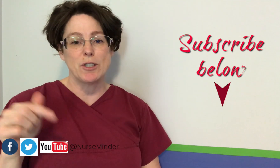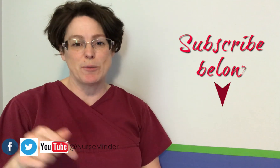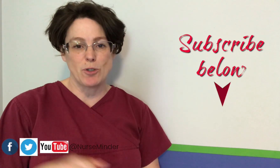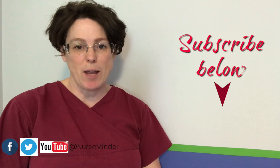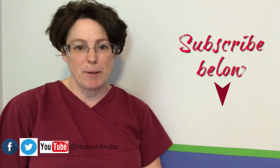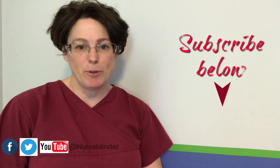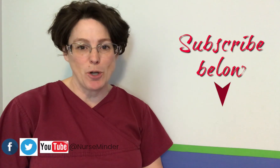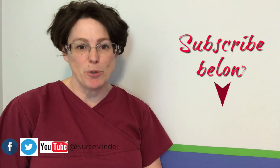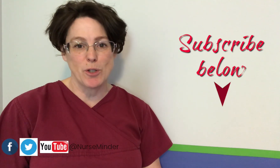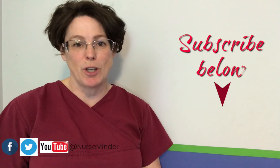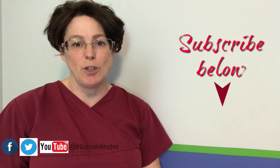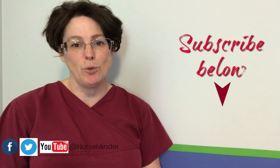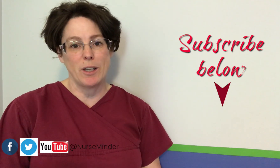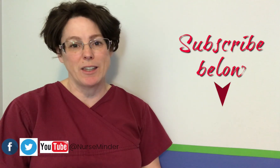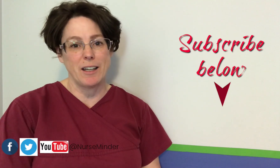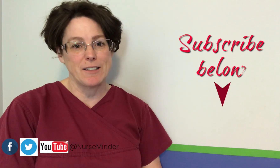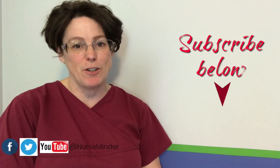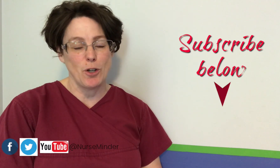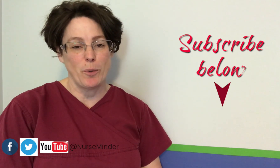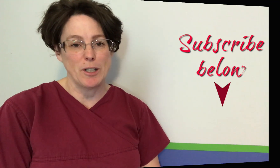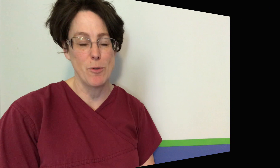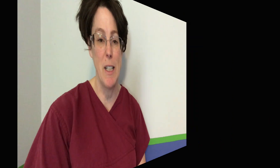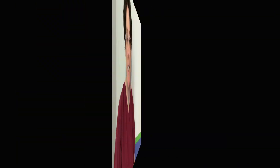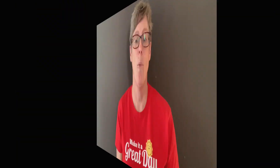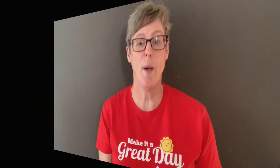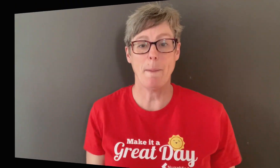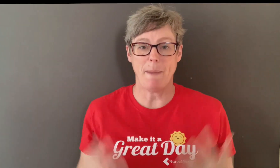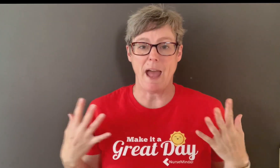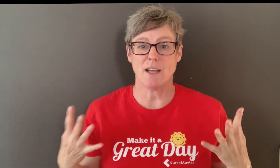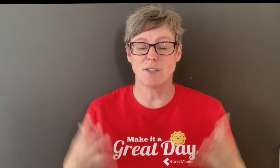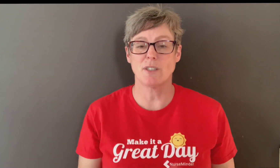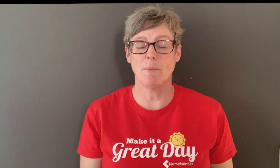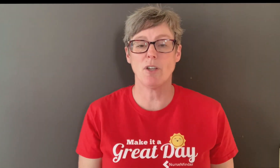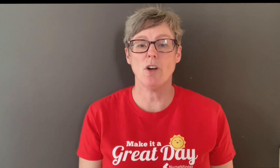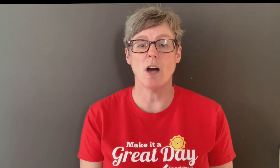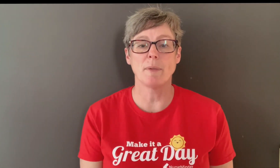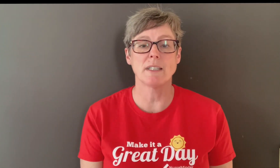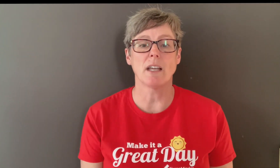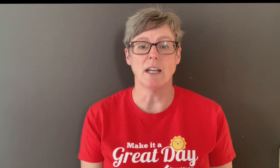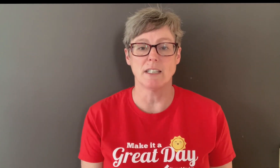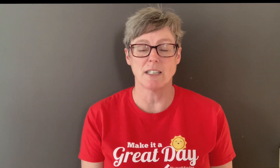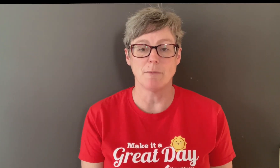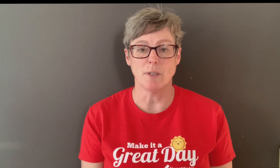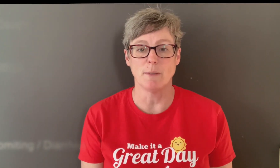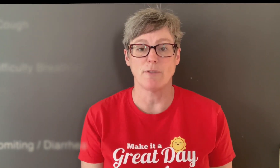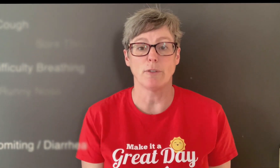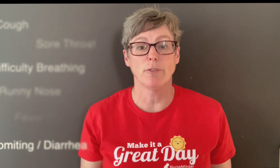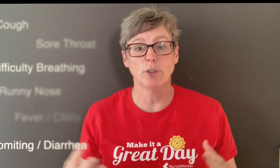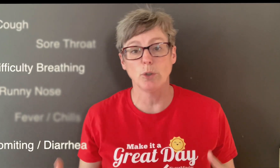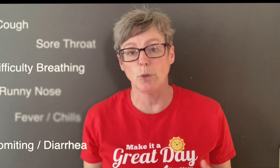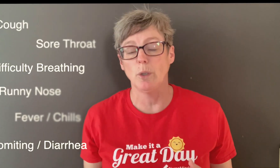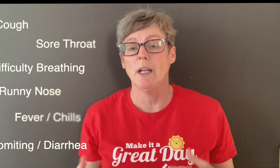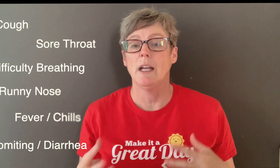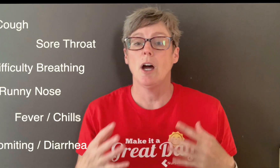subscribing below so that you get the next video when it's released. Welcome back. So some of the common signs and symptoms for flu